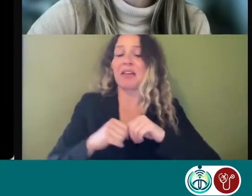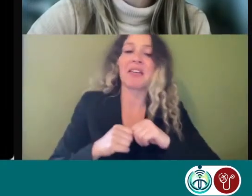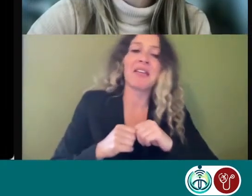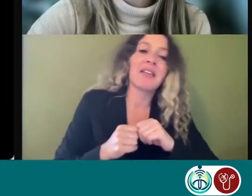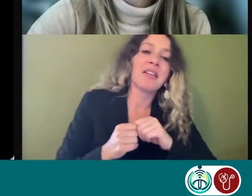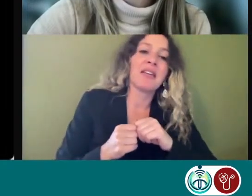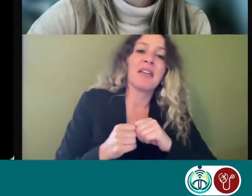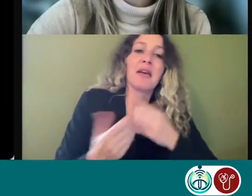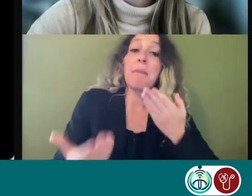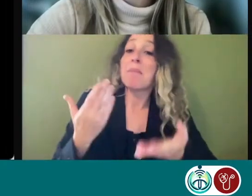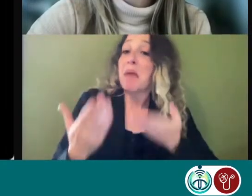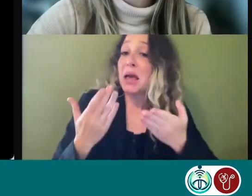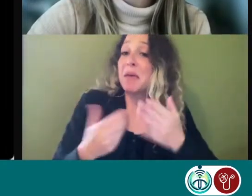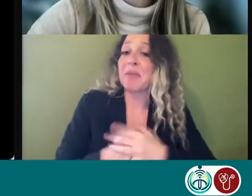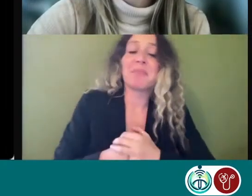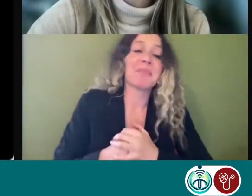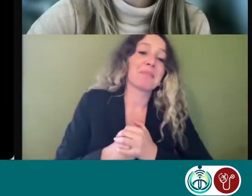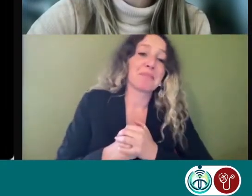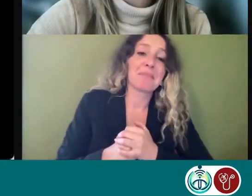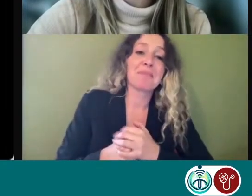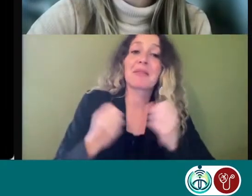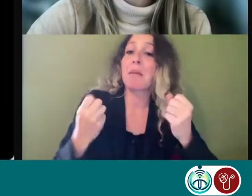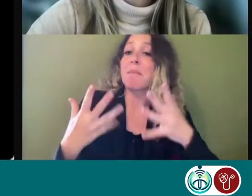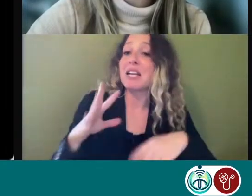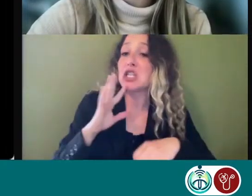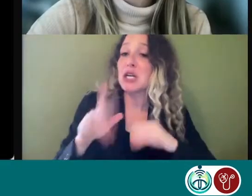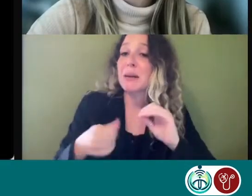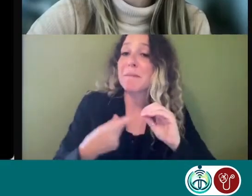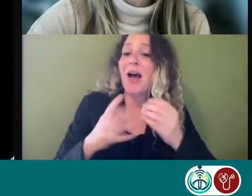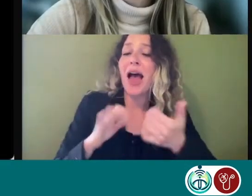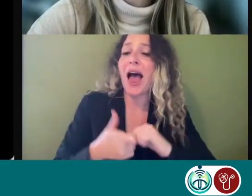Several of them talked about how it really triggered some of their anxieties in general,